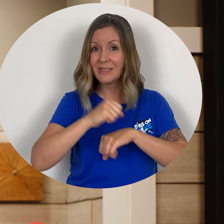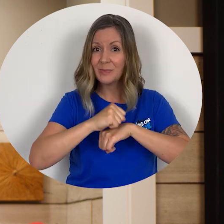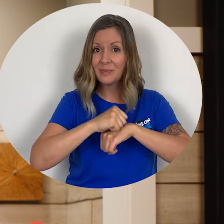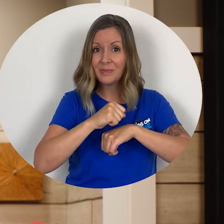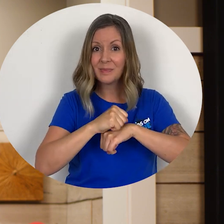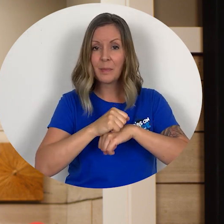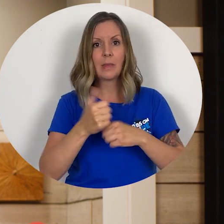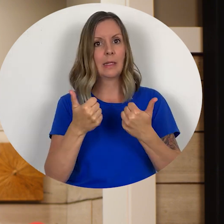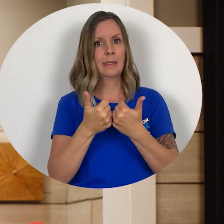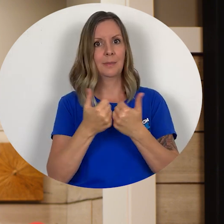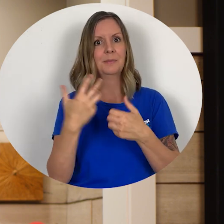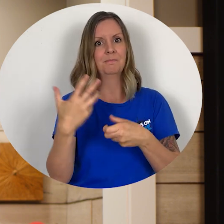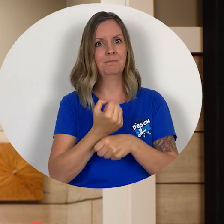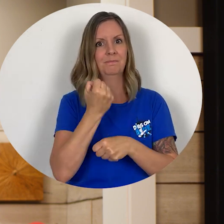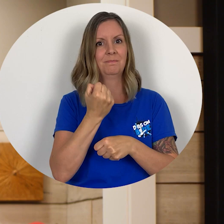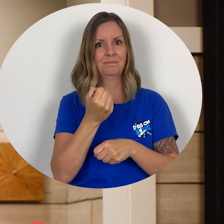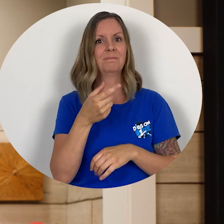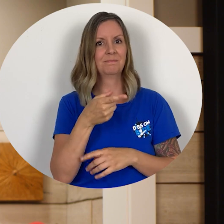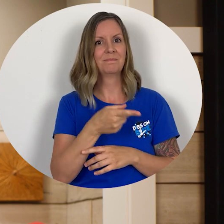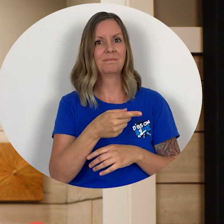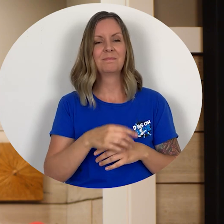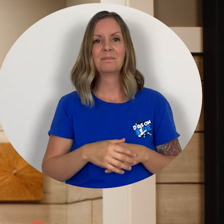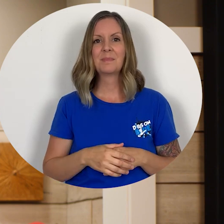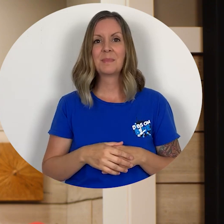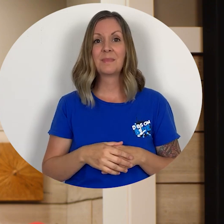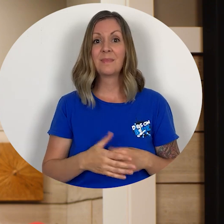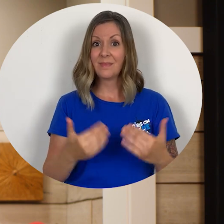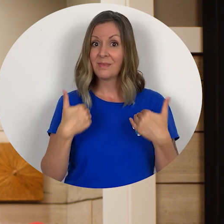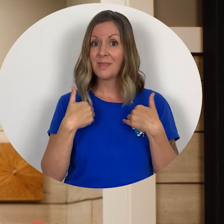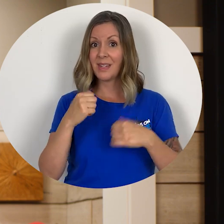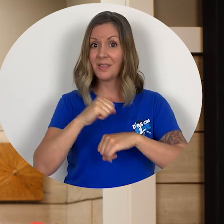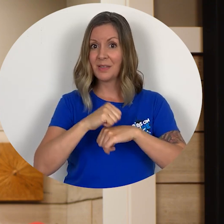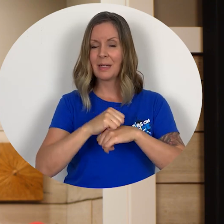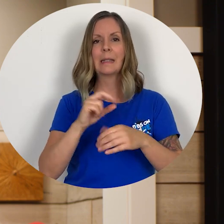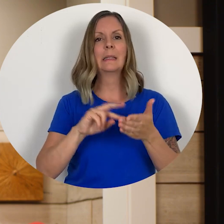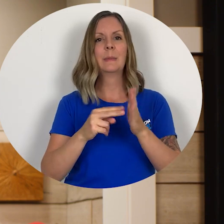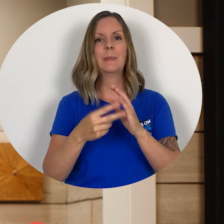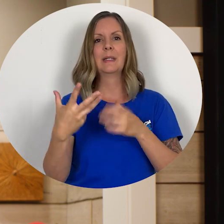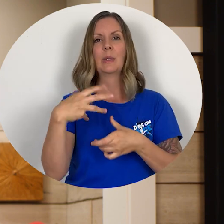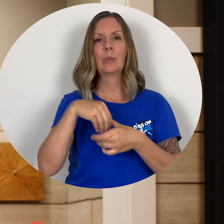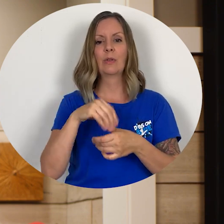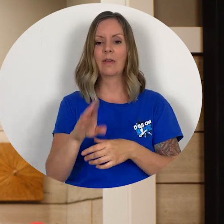Stones and it is their turn, they immediately win the game. And having the Stones includes